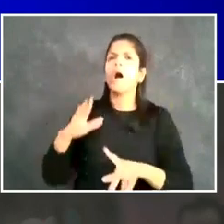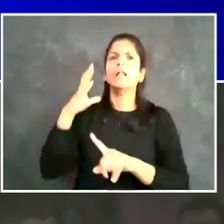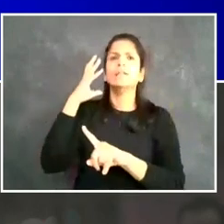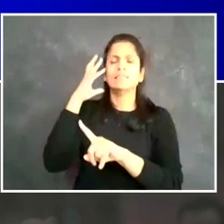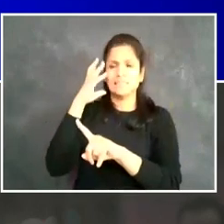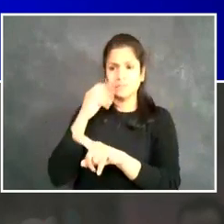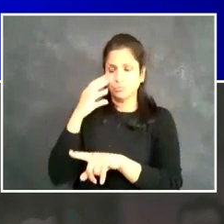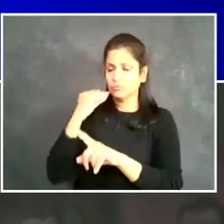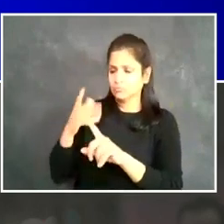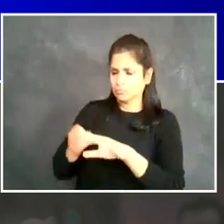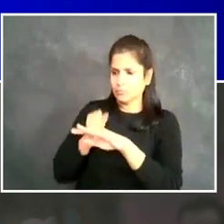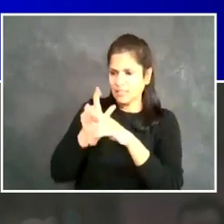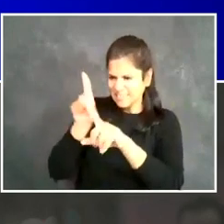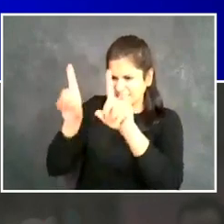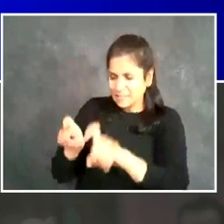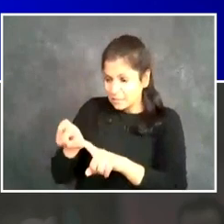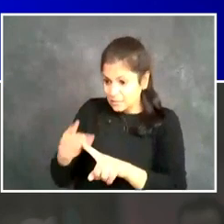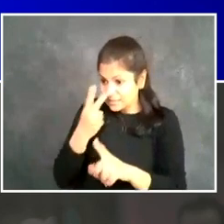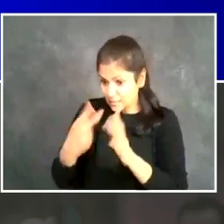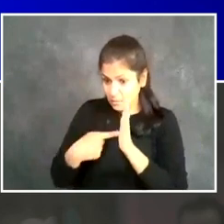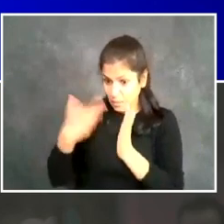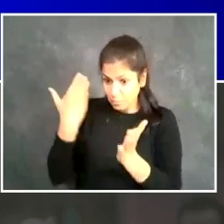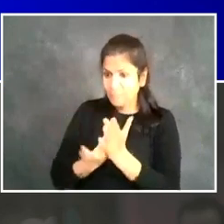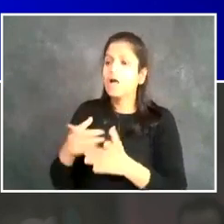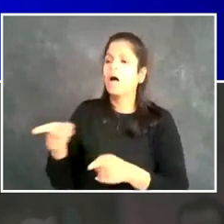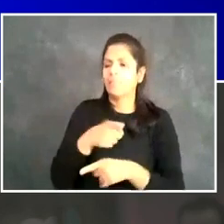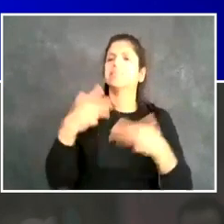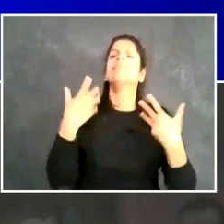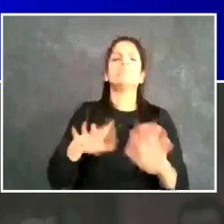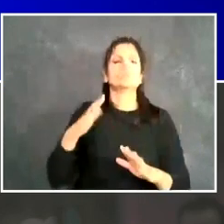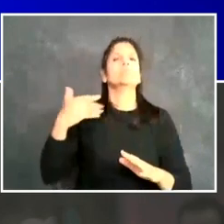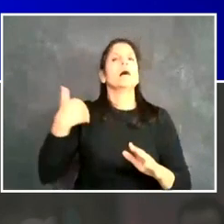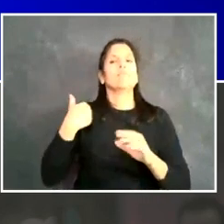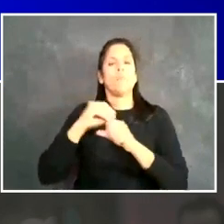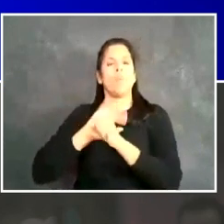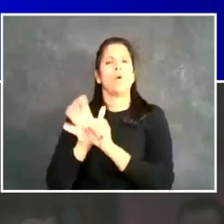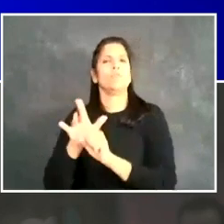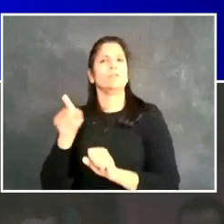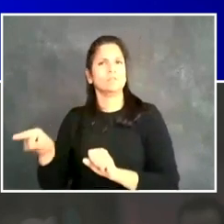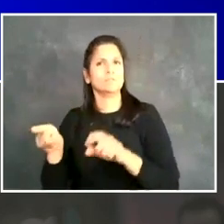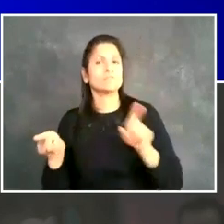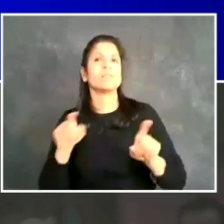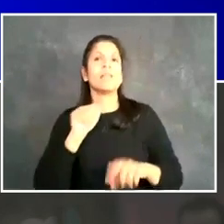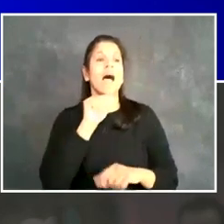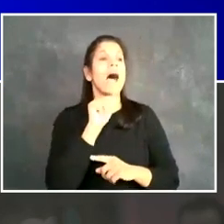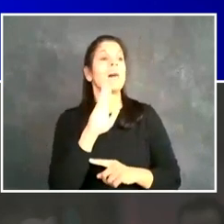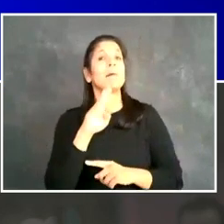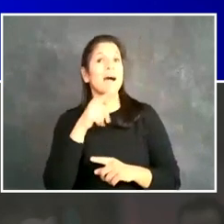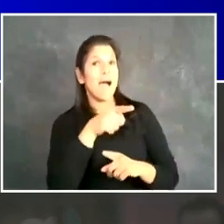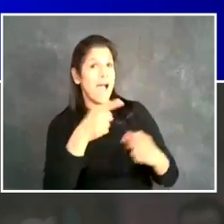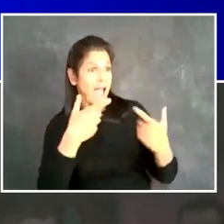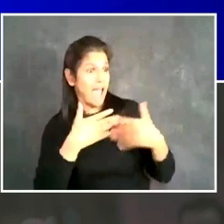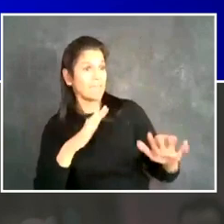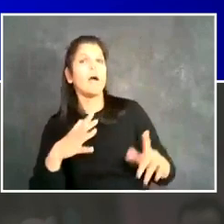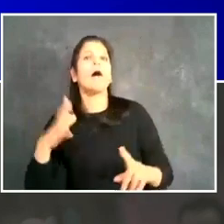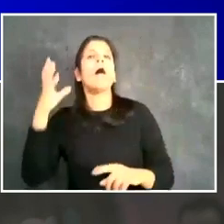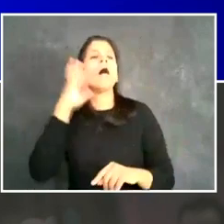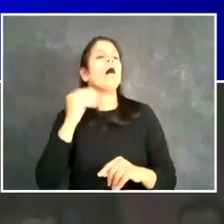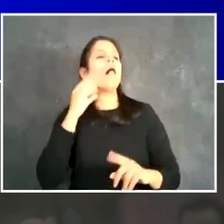WE CAN SAY. ANYONE WHO HAS BEEN INFECTED AND CAME THROUGH OBVIOUSLY HAD